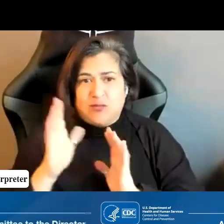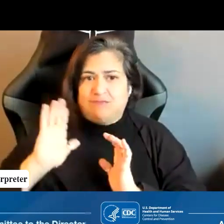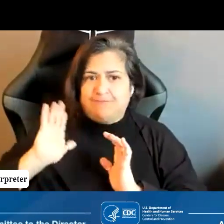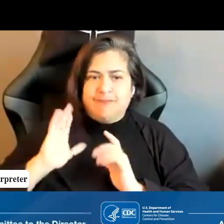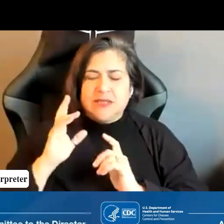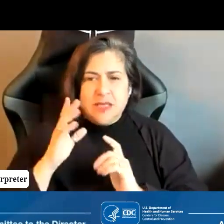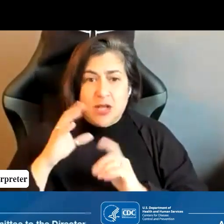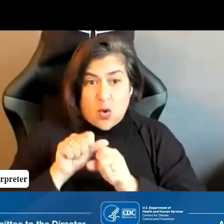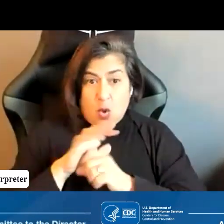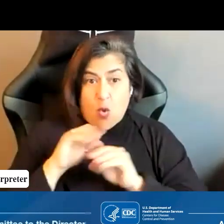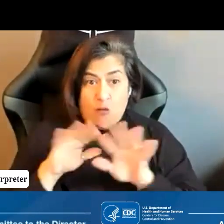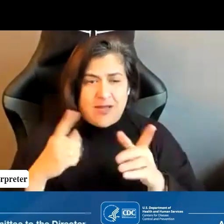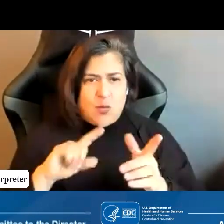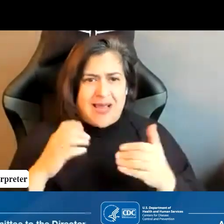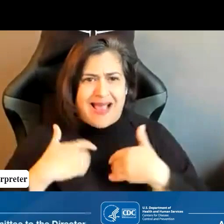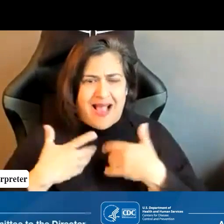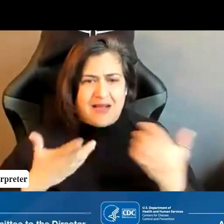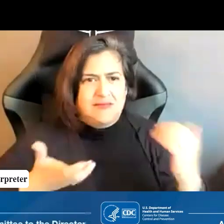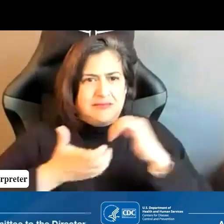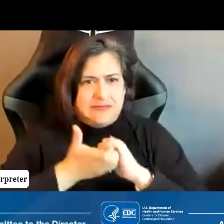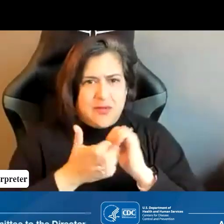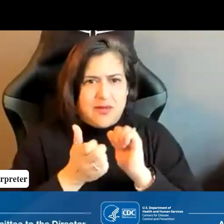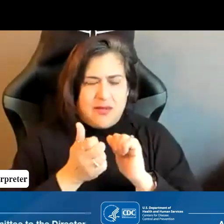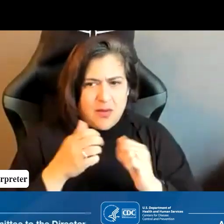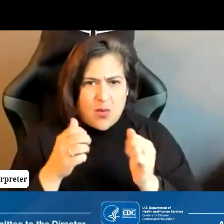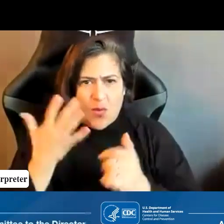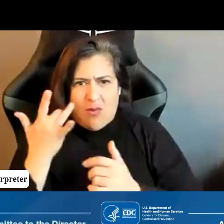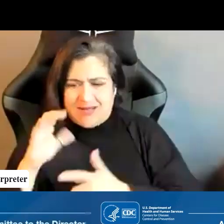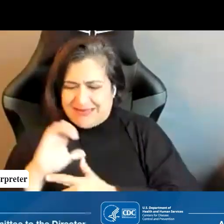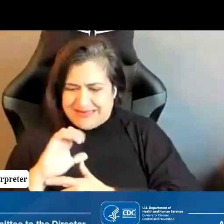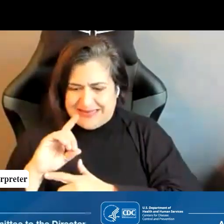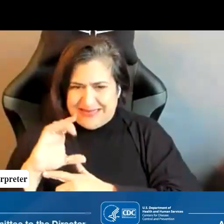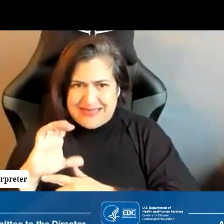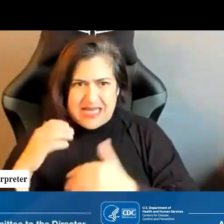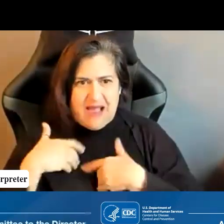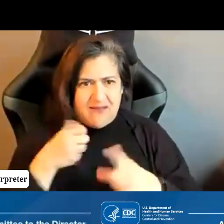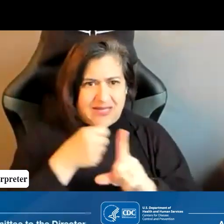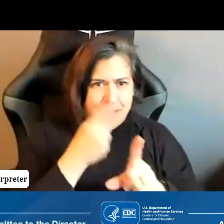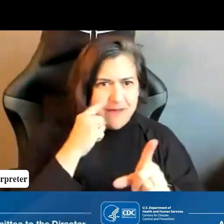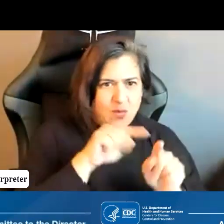because things that we were doing at CDC had an impact, you know, across. So there were some good connections built.